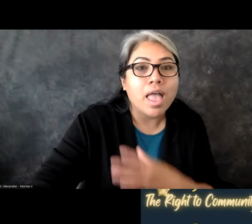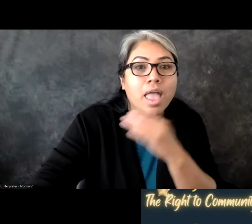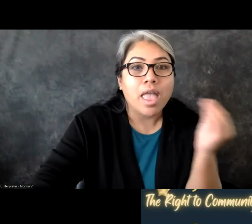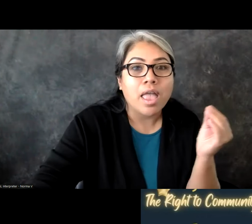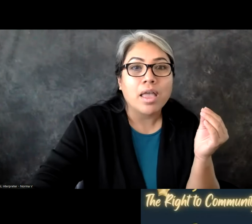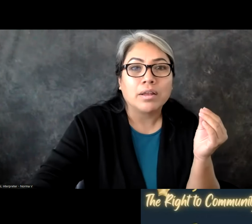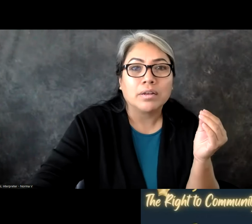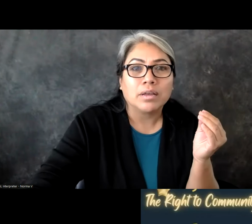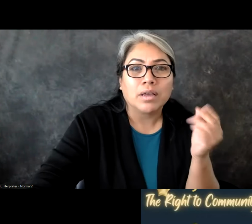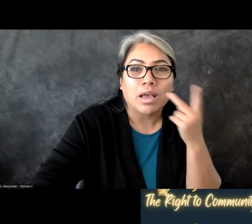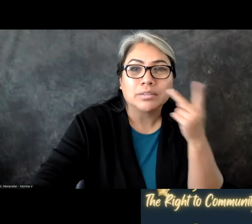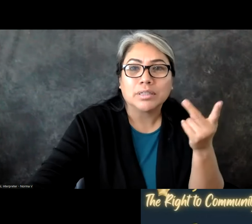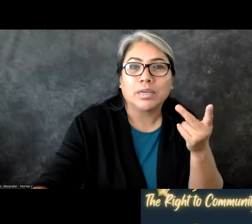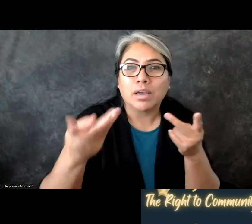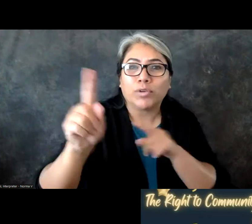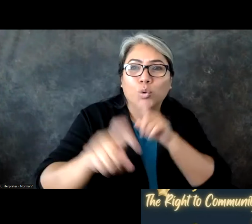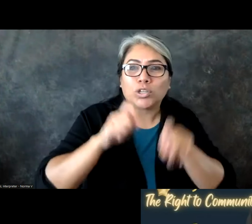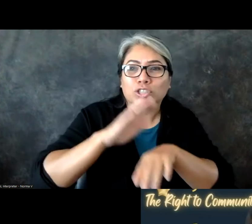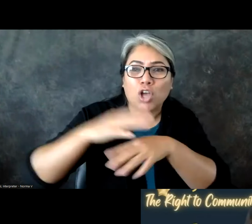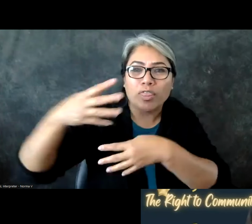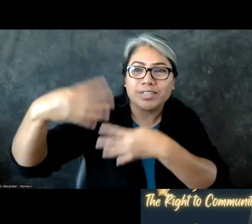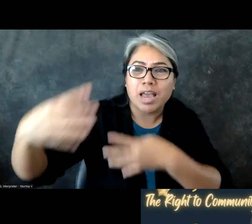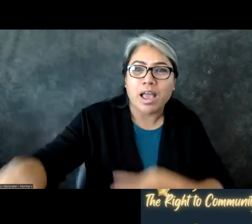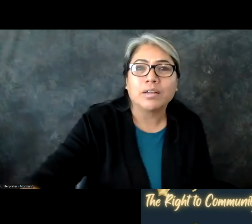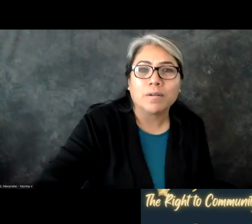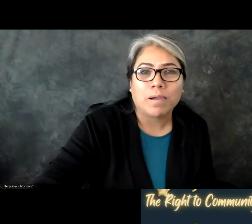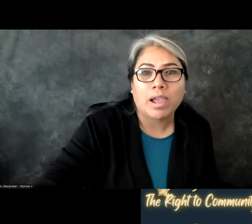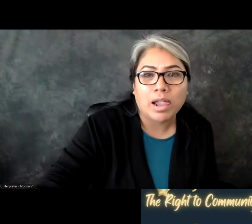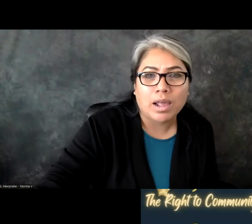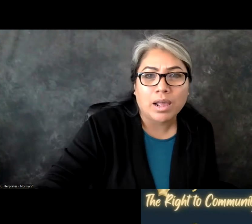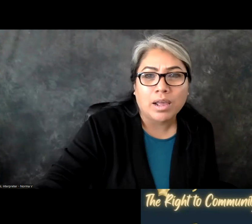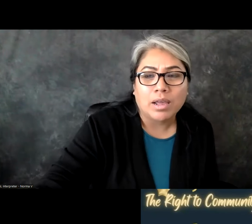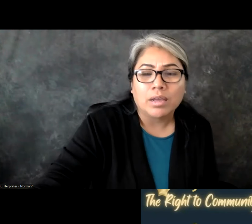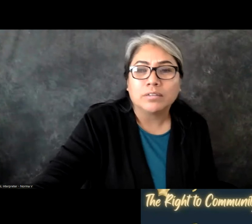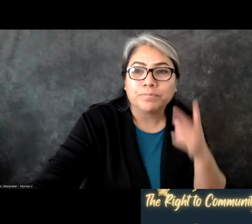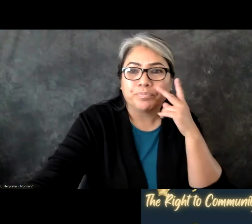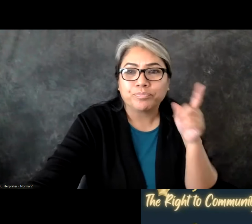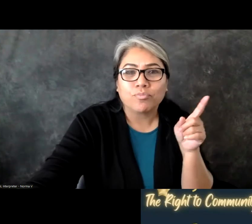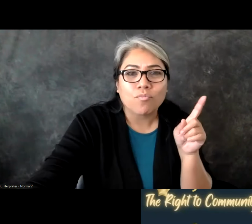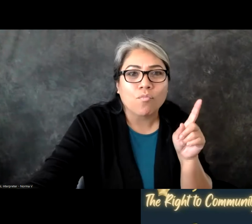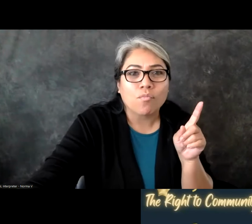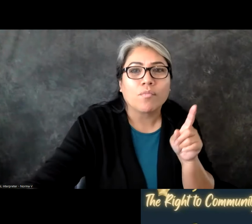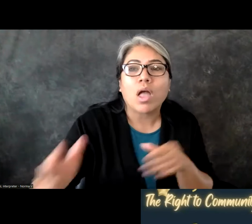the share of costs. So thank you.